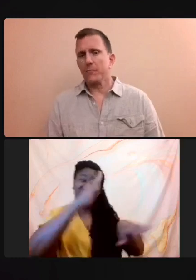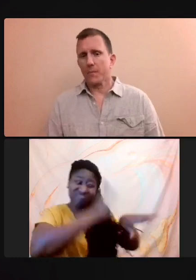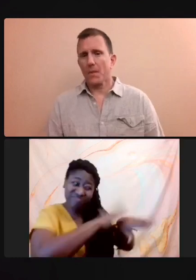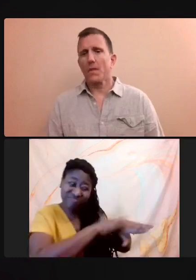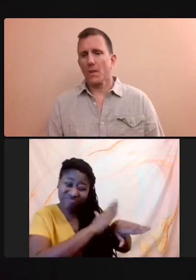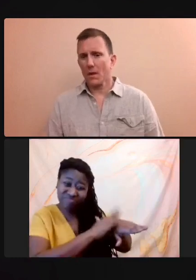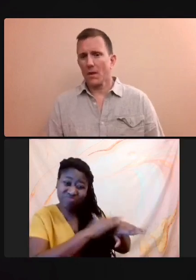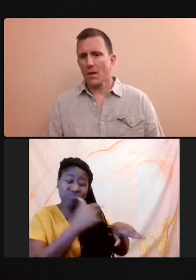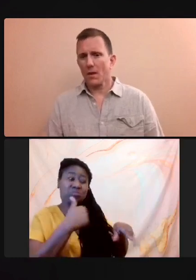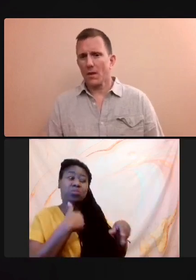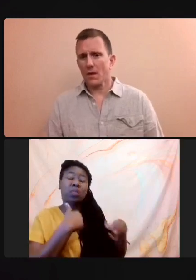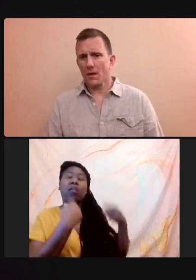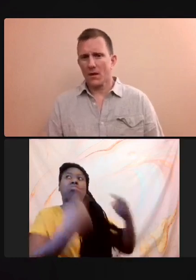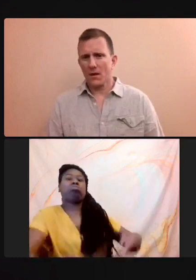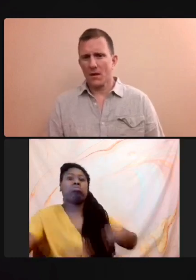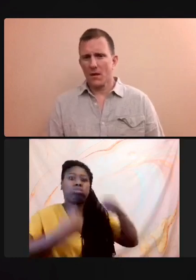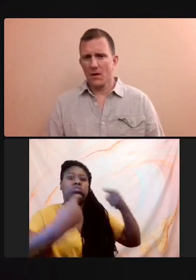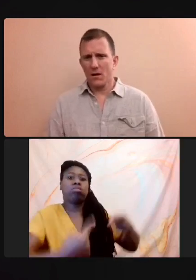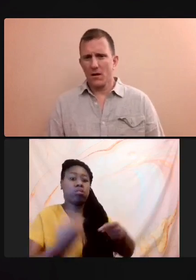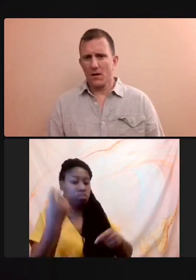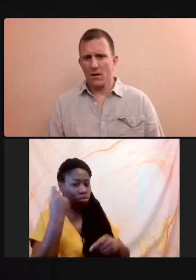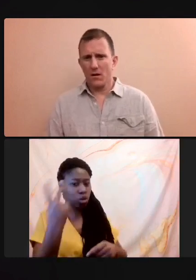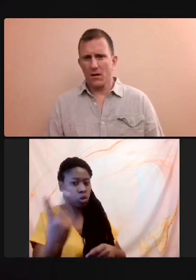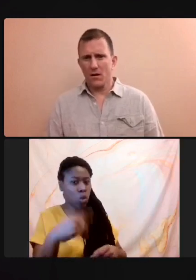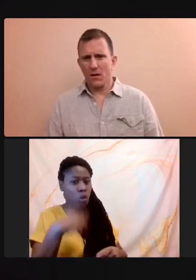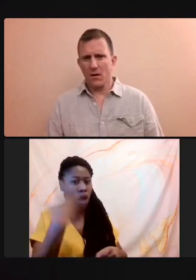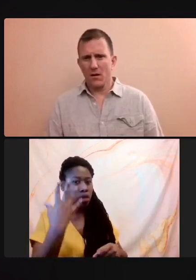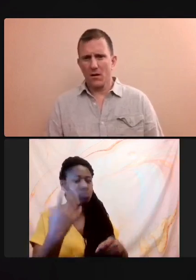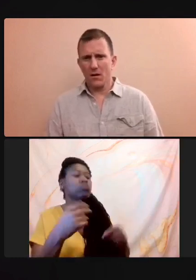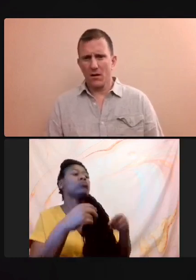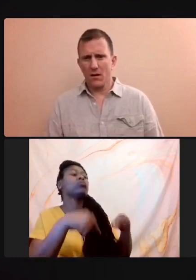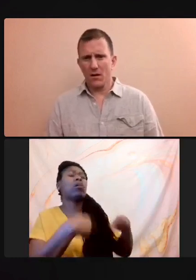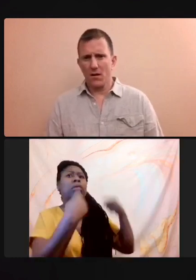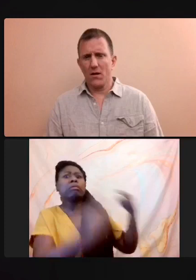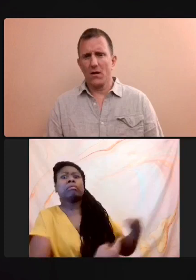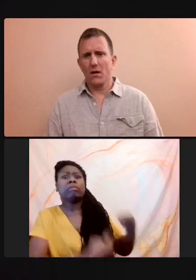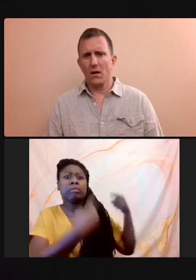why not give that a shot? And at the same time, I had struggled